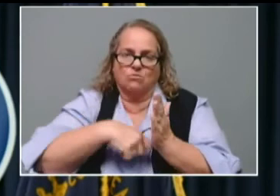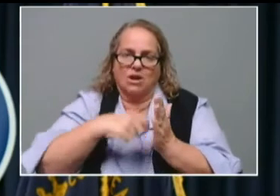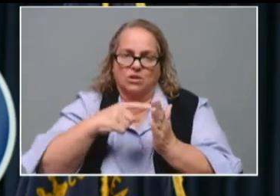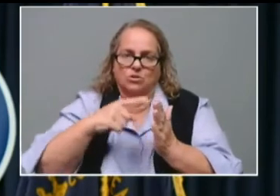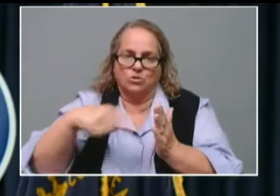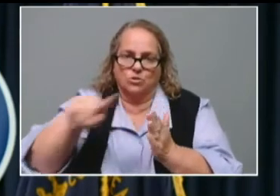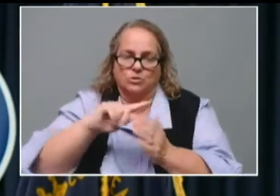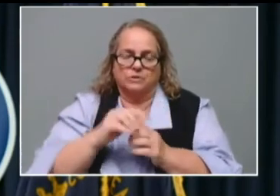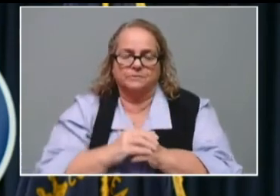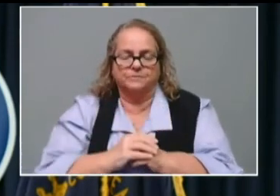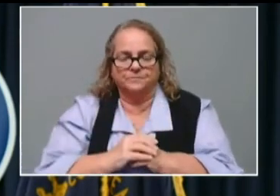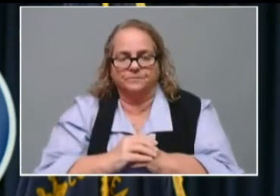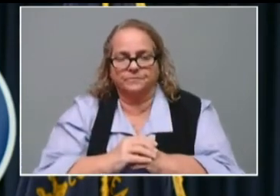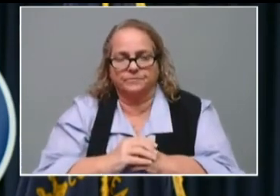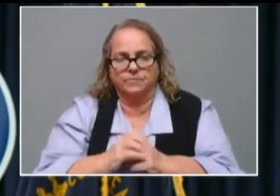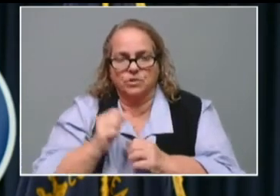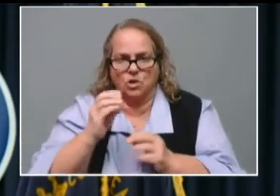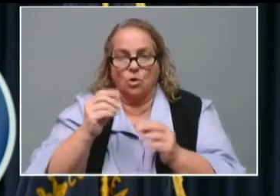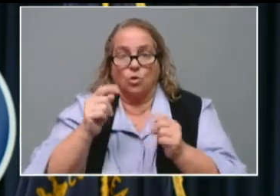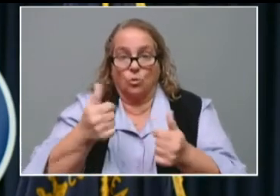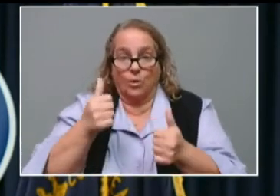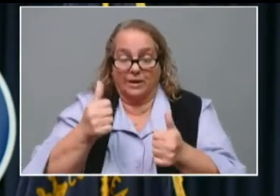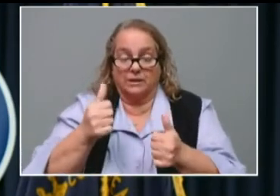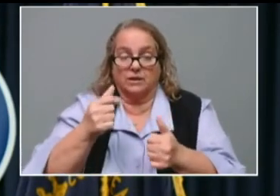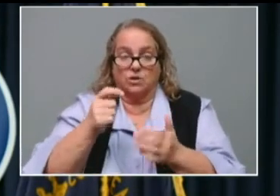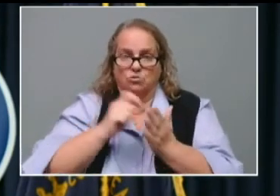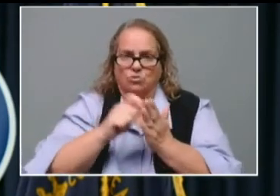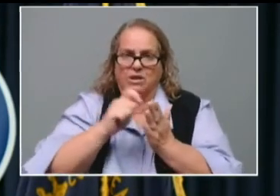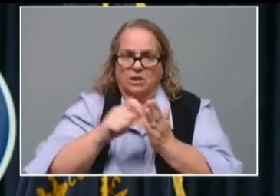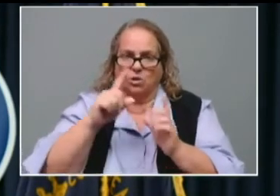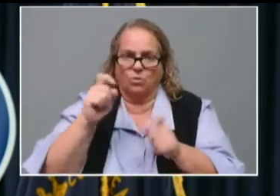written questions, a bunch on the on the bridge, you know, we're gonna need